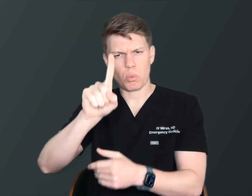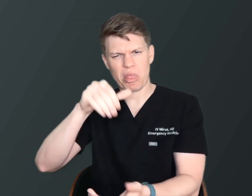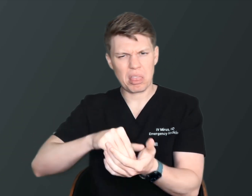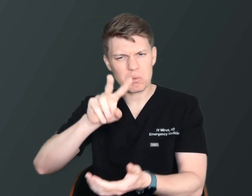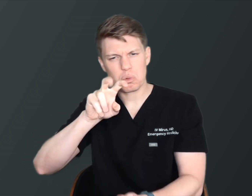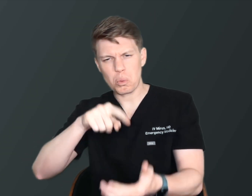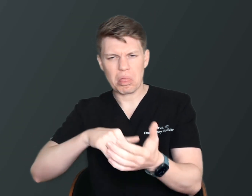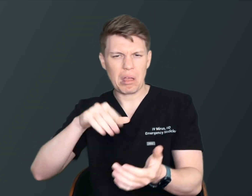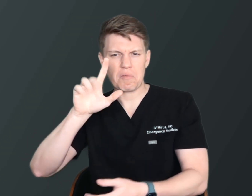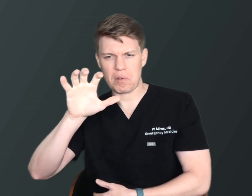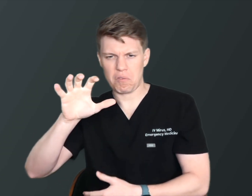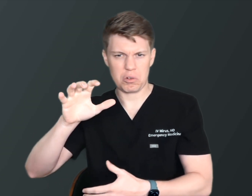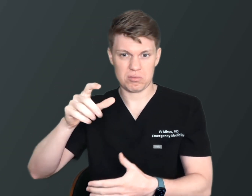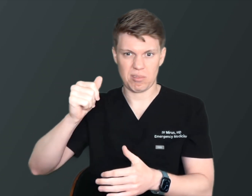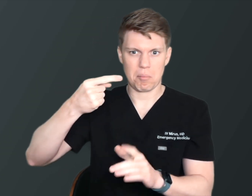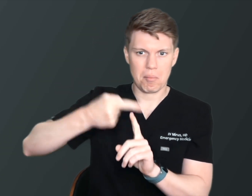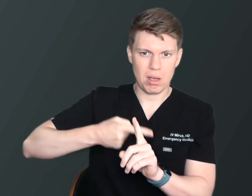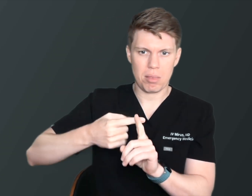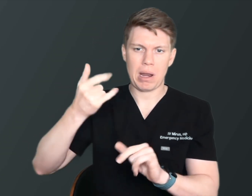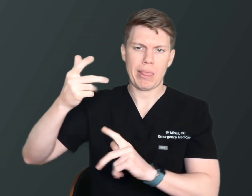about $1,200 to $1,500 a month.